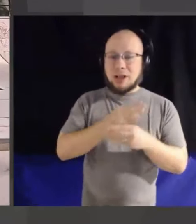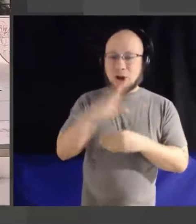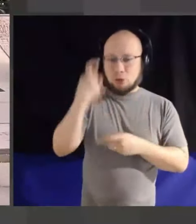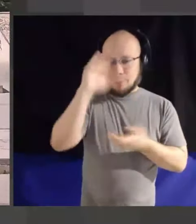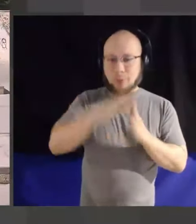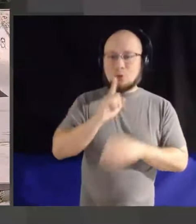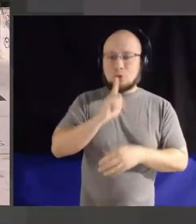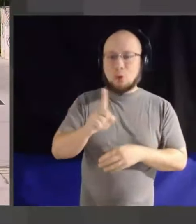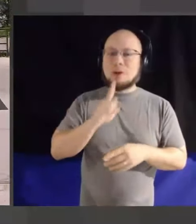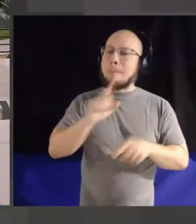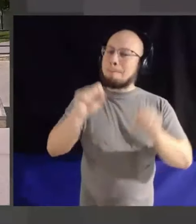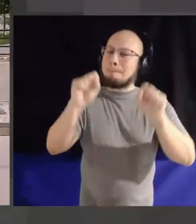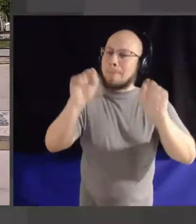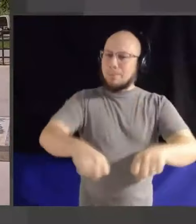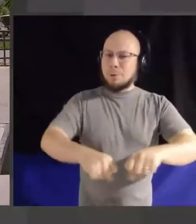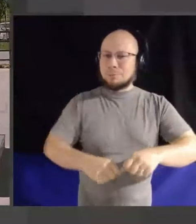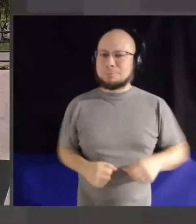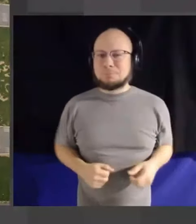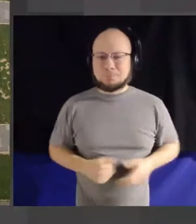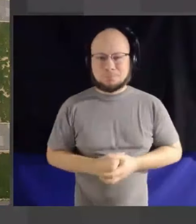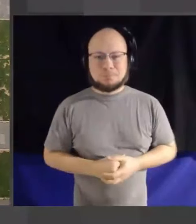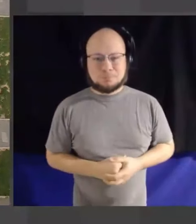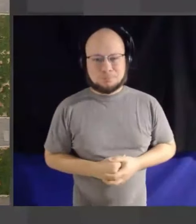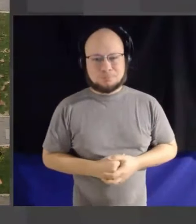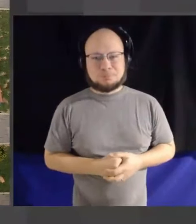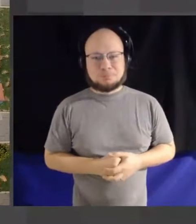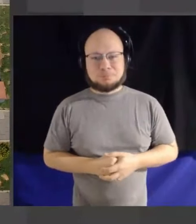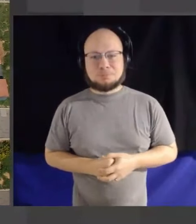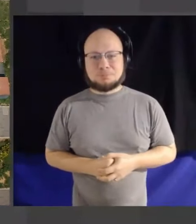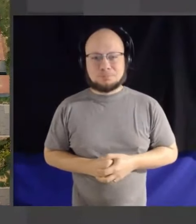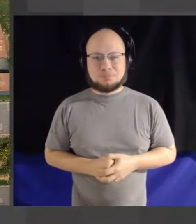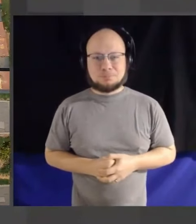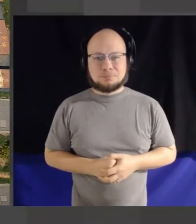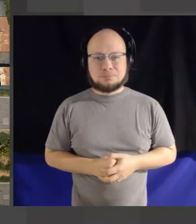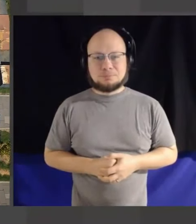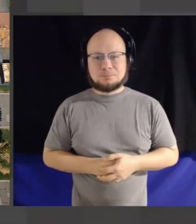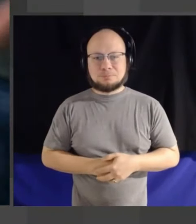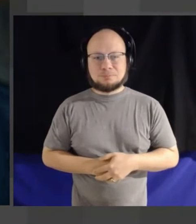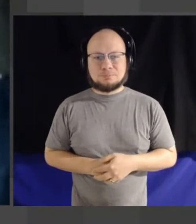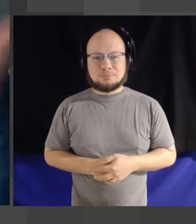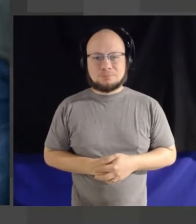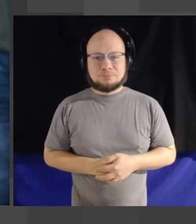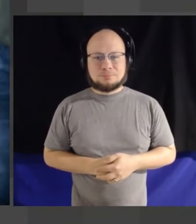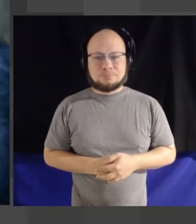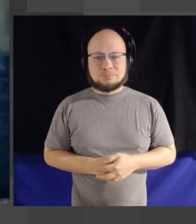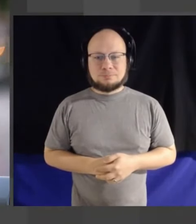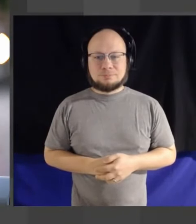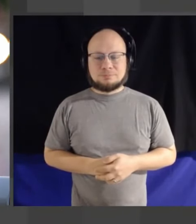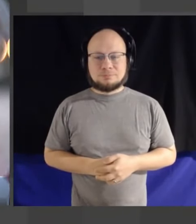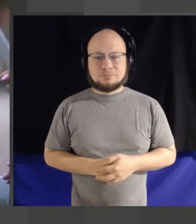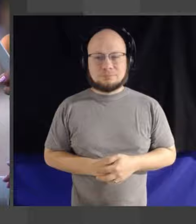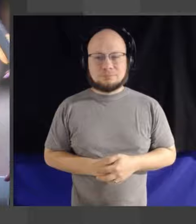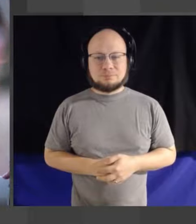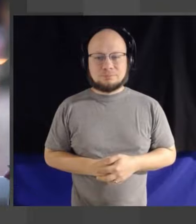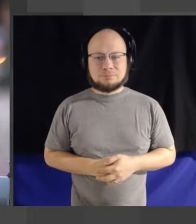WORLD AND MAKE YOUR DREAMS COME